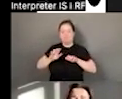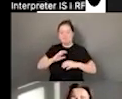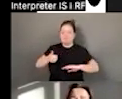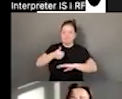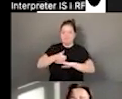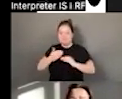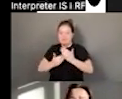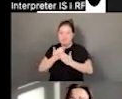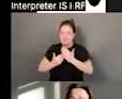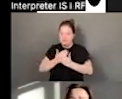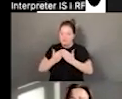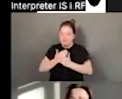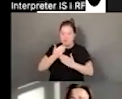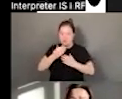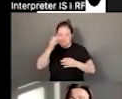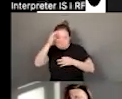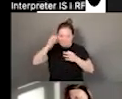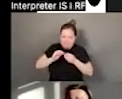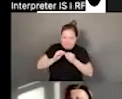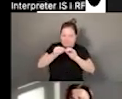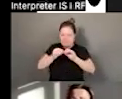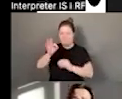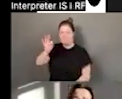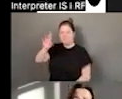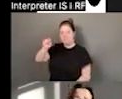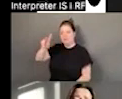We will then present one of our new projects called Intux,